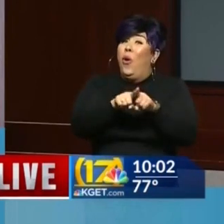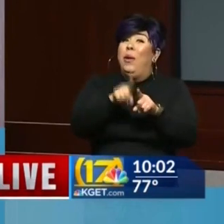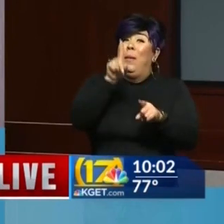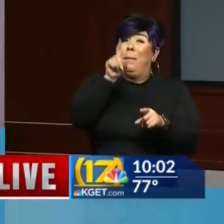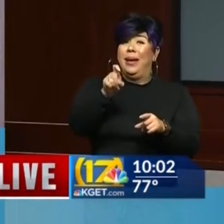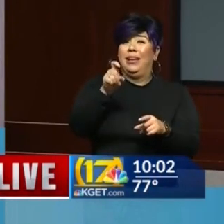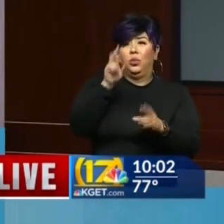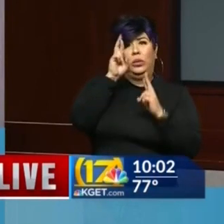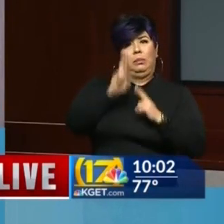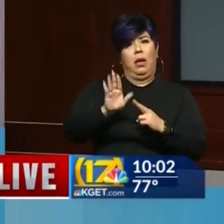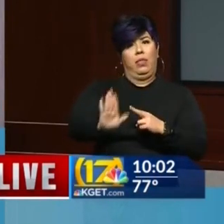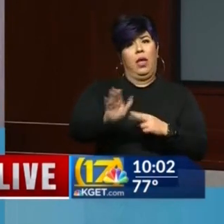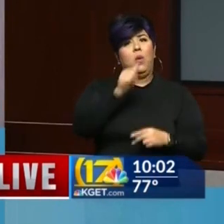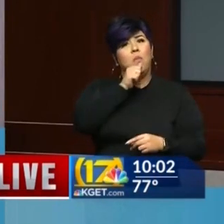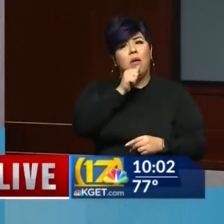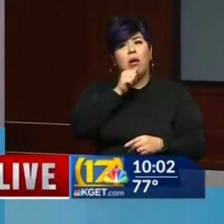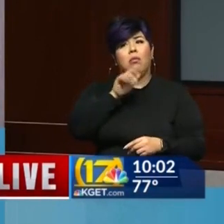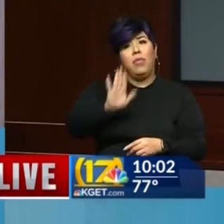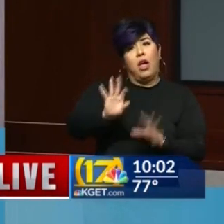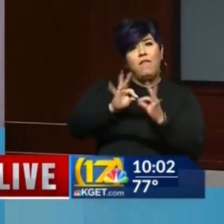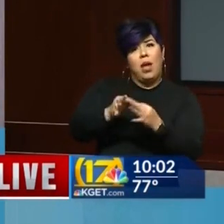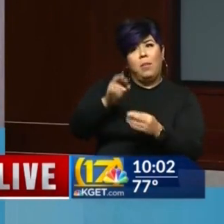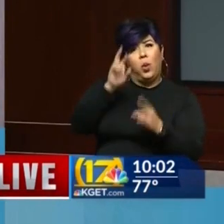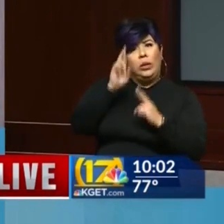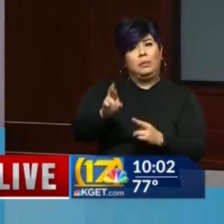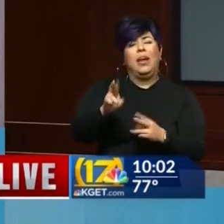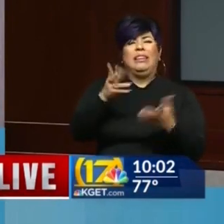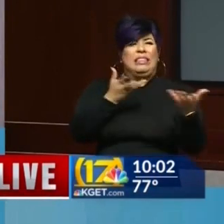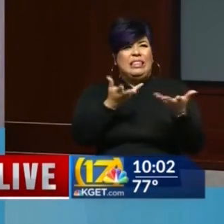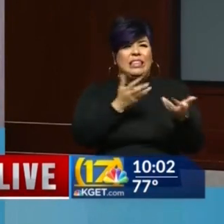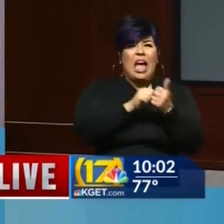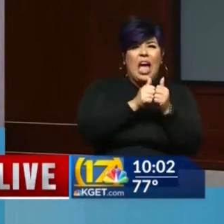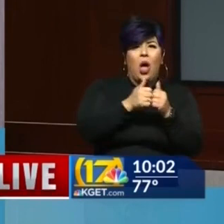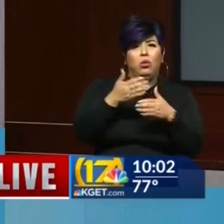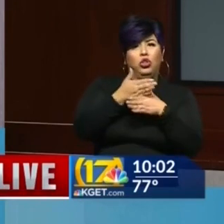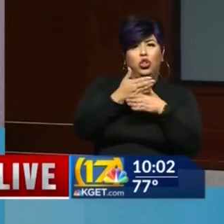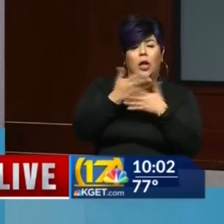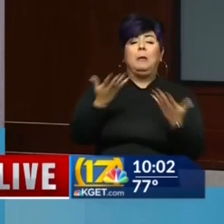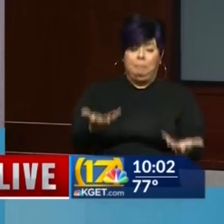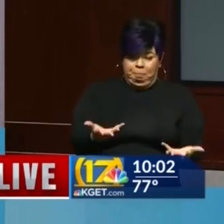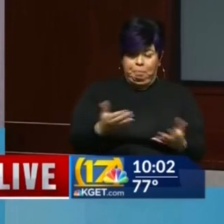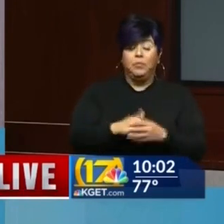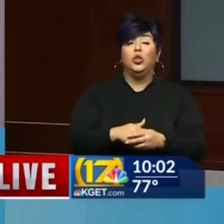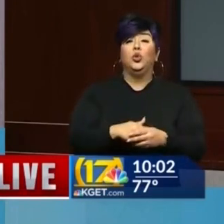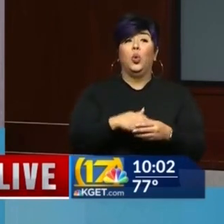APPROPRIATELY RELEASED ABOUT THOSE INDIVIDUALS WHO PASSED AFROM COVID-19, WHILE STILL